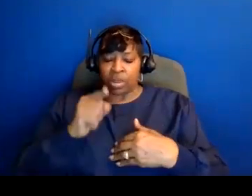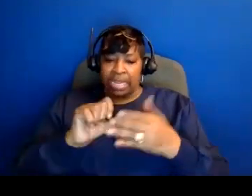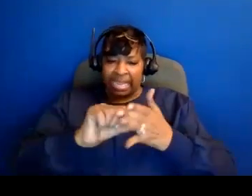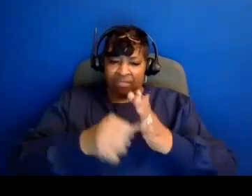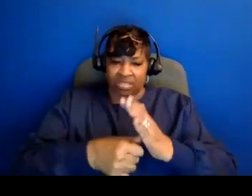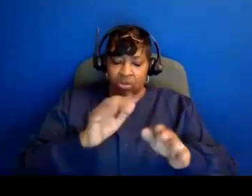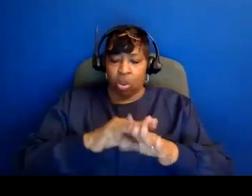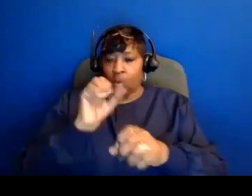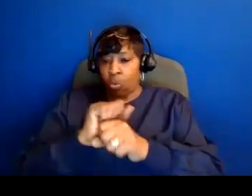lauravanpuymbrouck: so